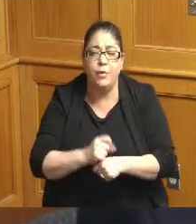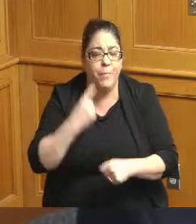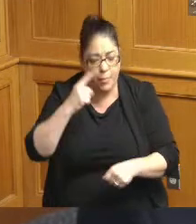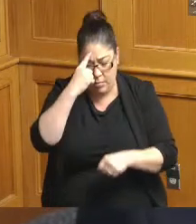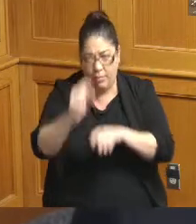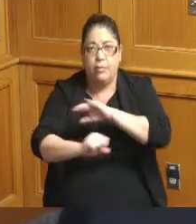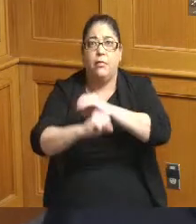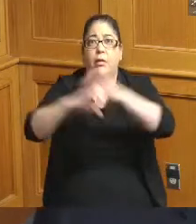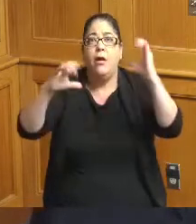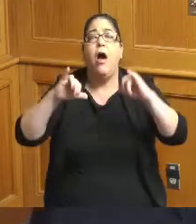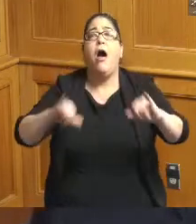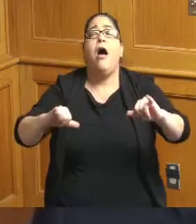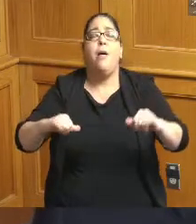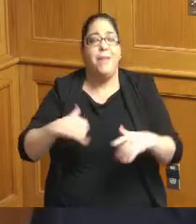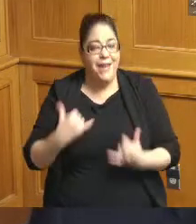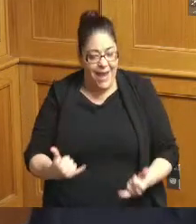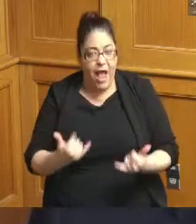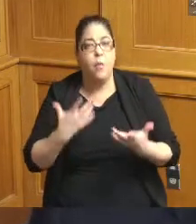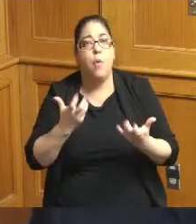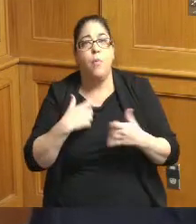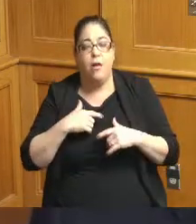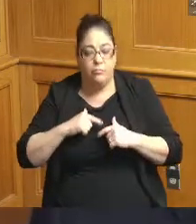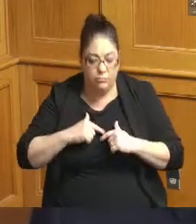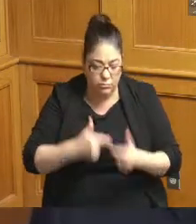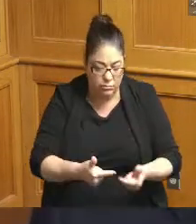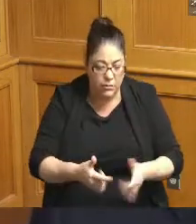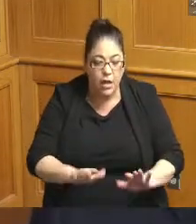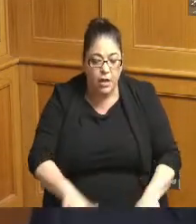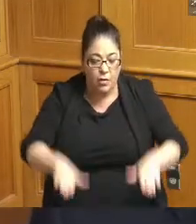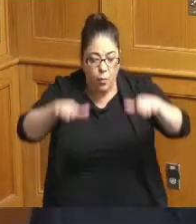up in this community thinking I want to work for Hamilton County because they do great things they